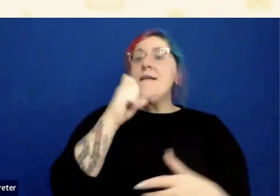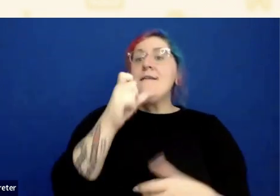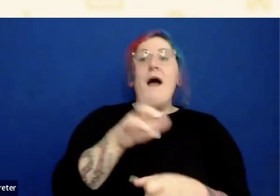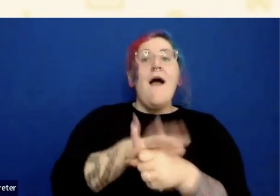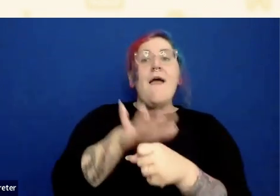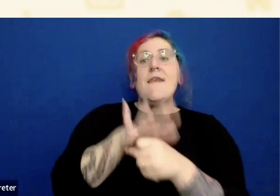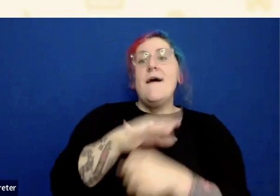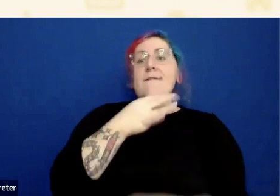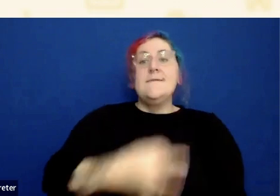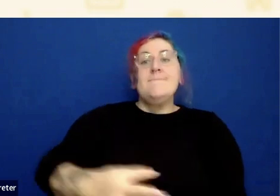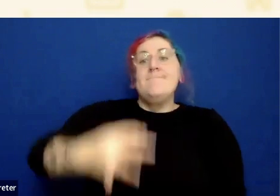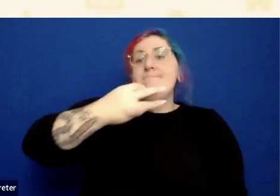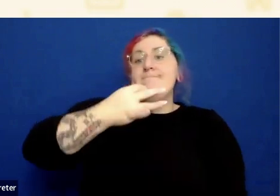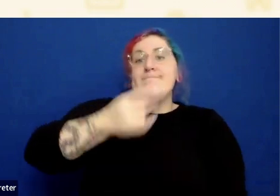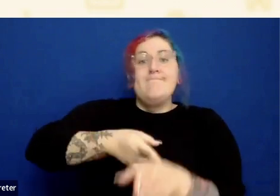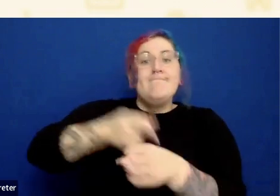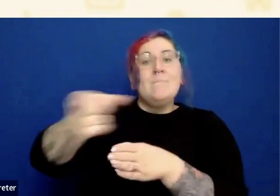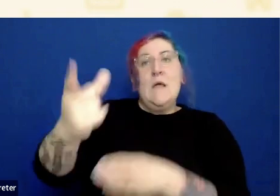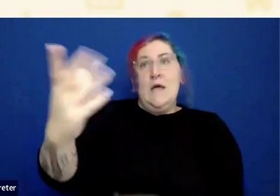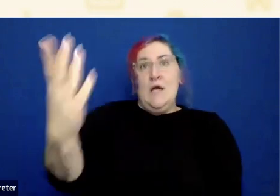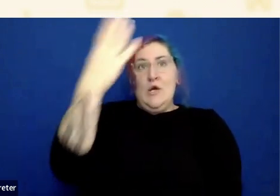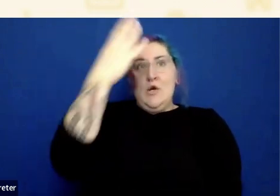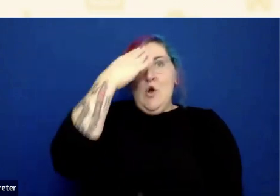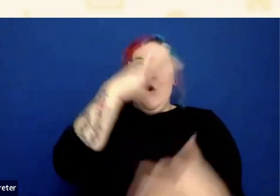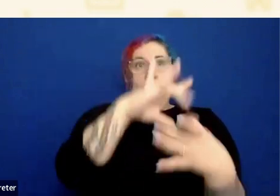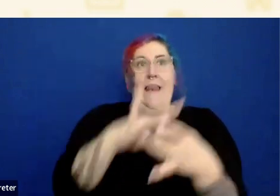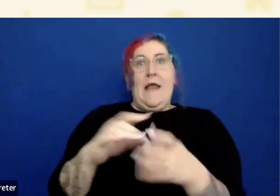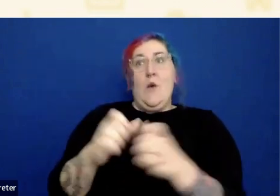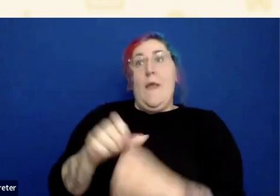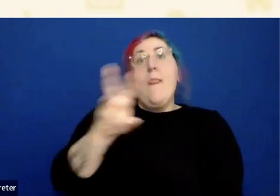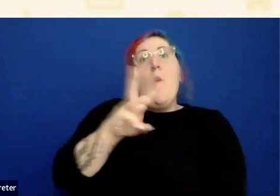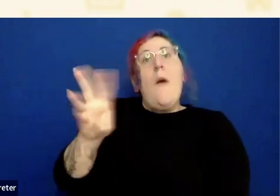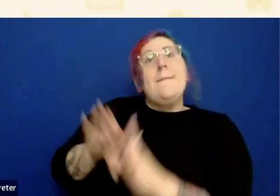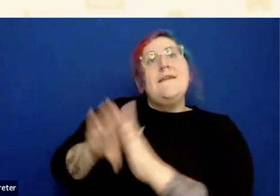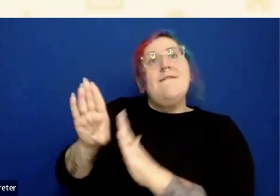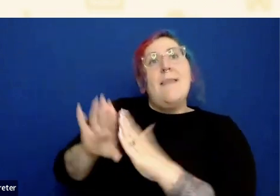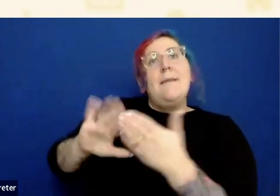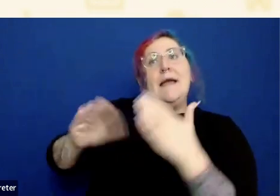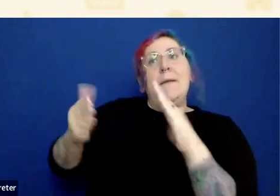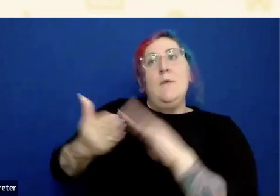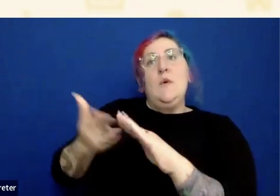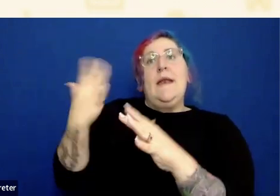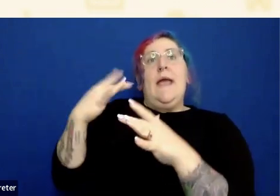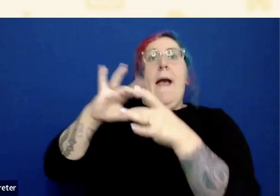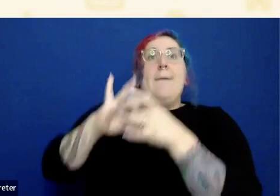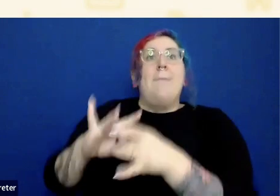to reliably count on that. And if I could just say, you know, real quick,